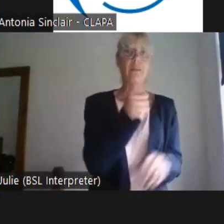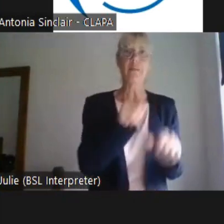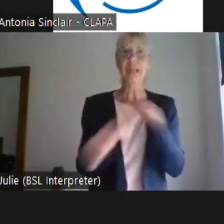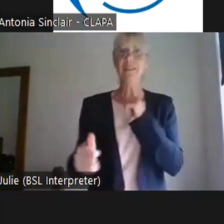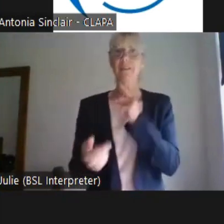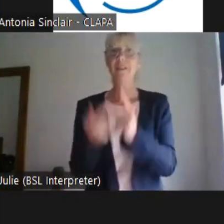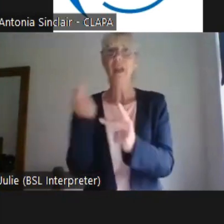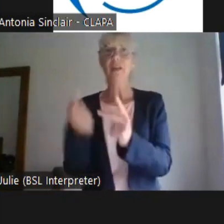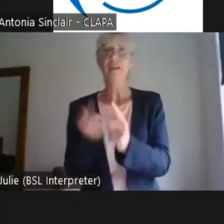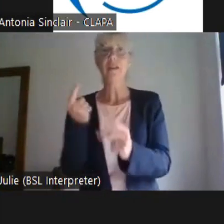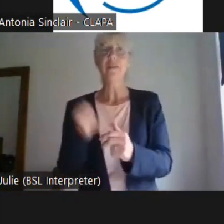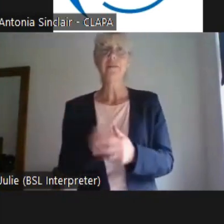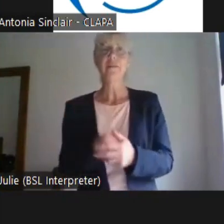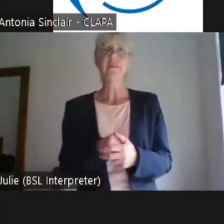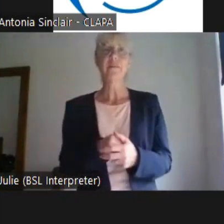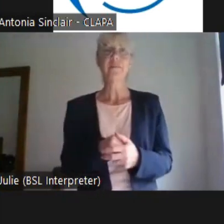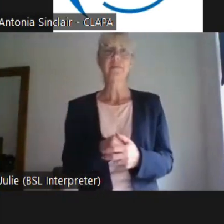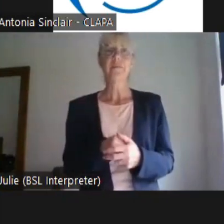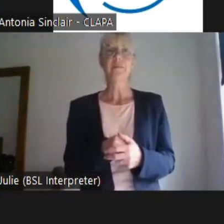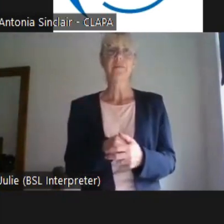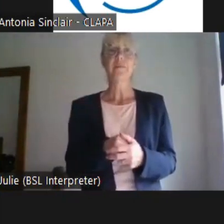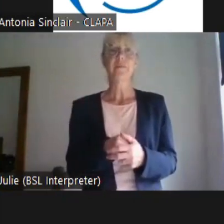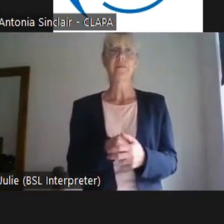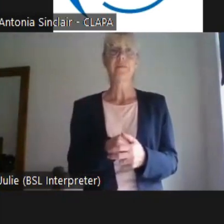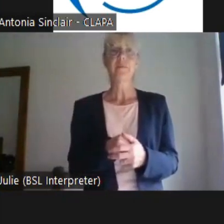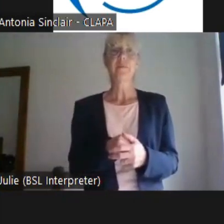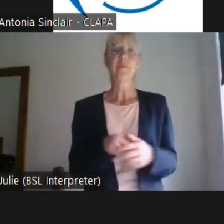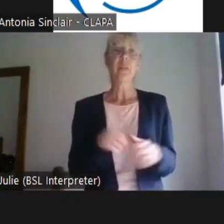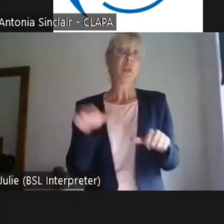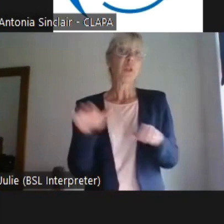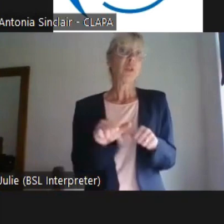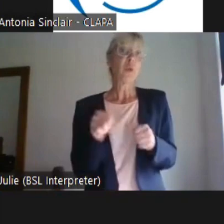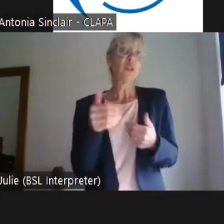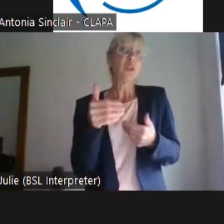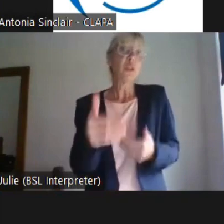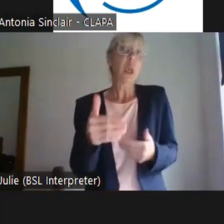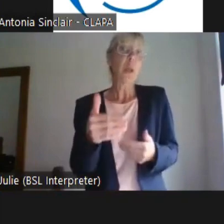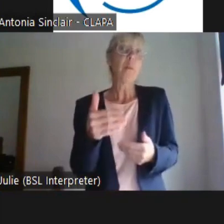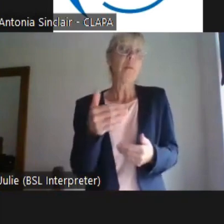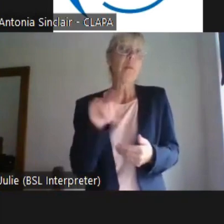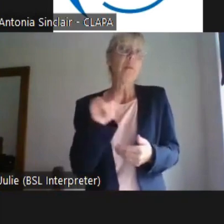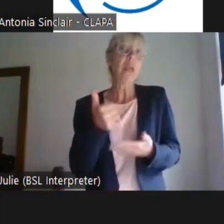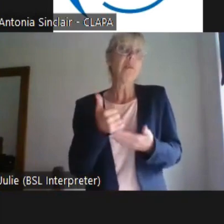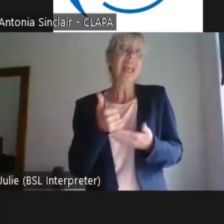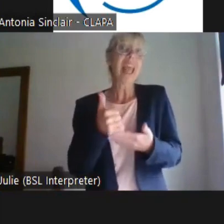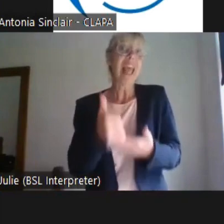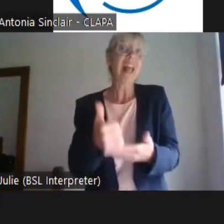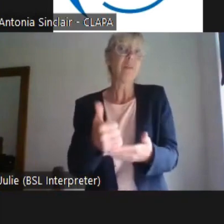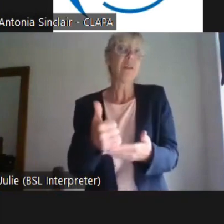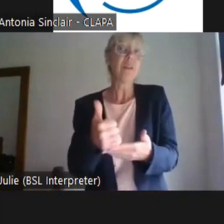in the short term it may may help but don't forget that vomits are really short-term